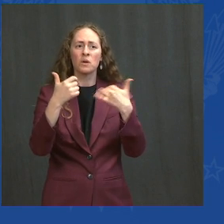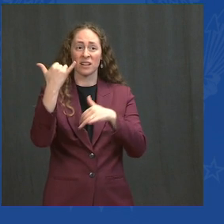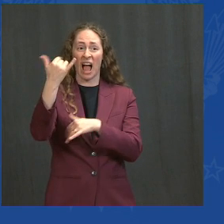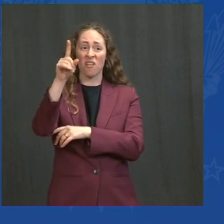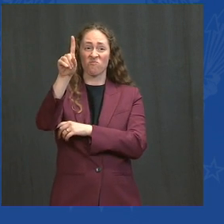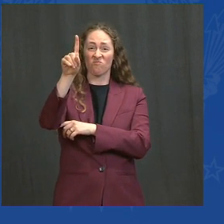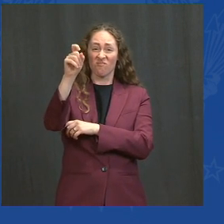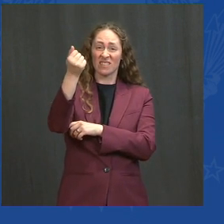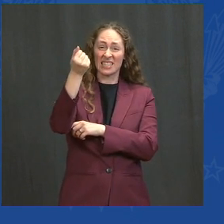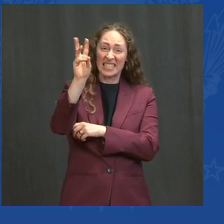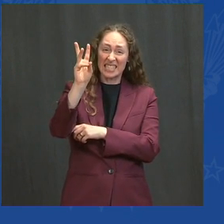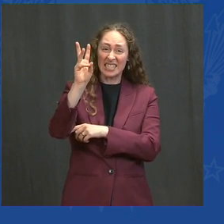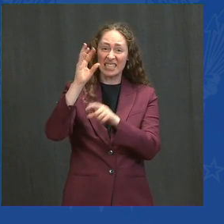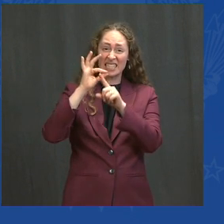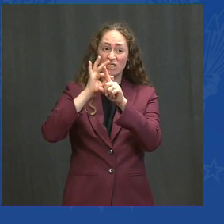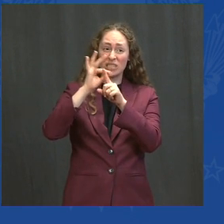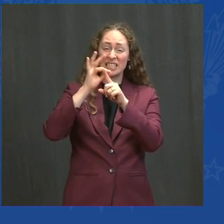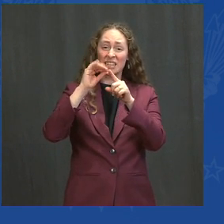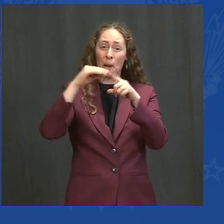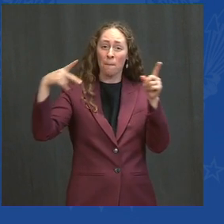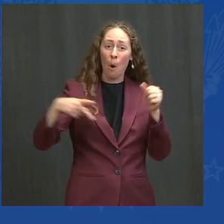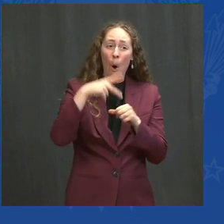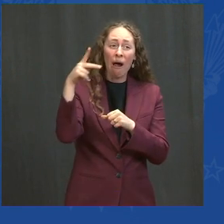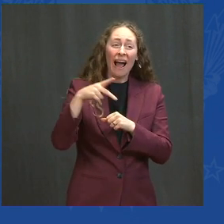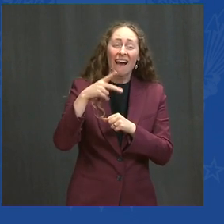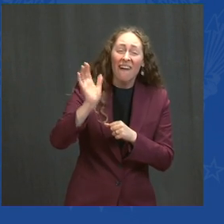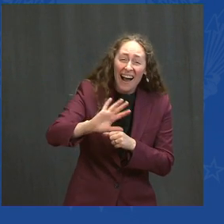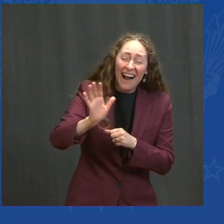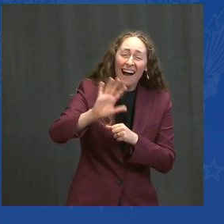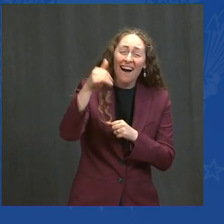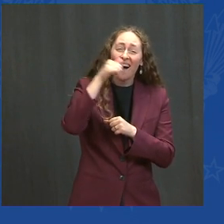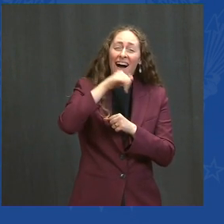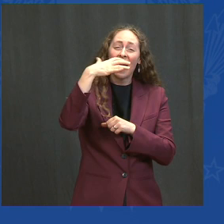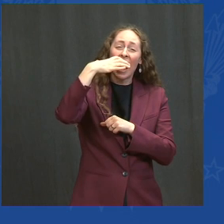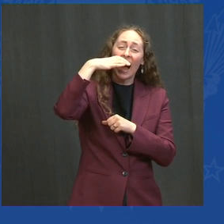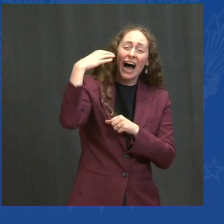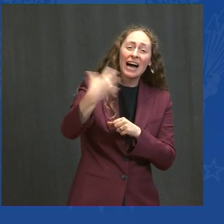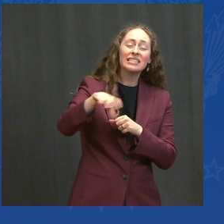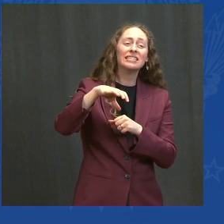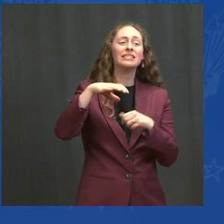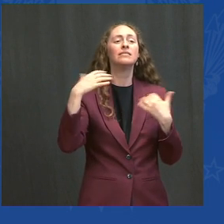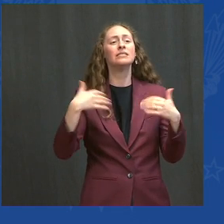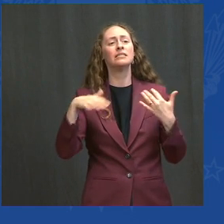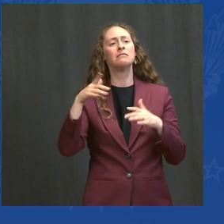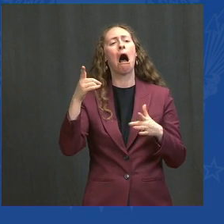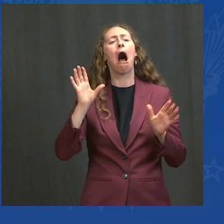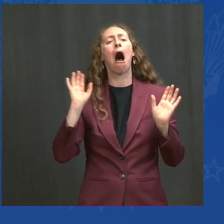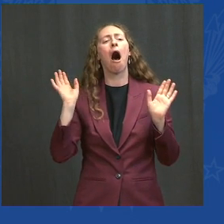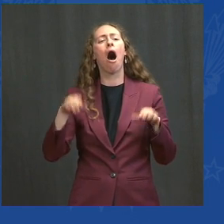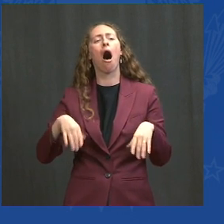116 degrees. "But don't worry, there is no global warming. It doesn't exist.